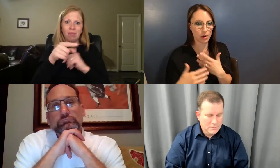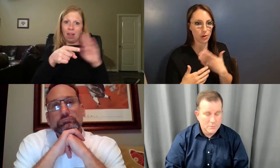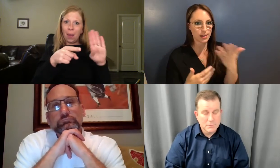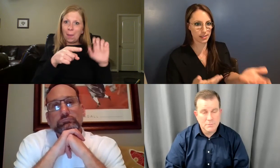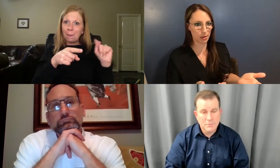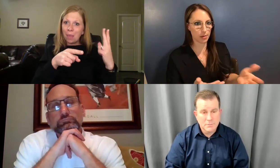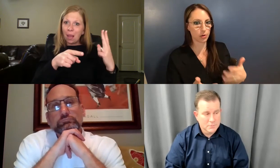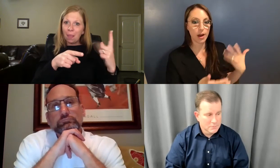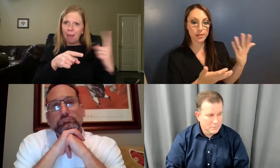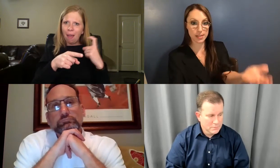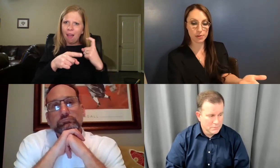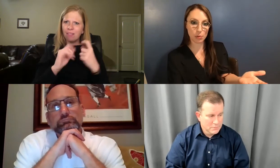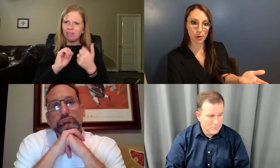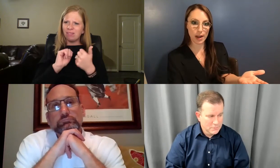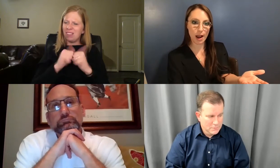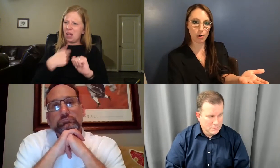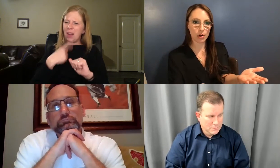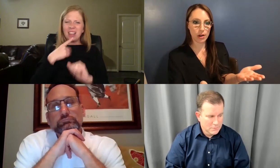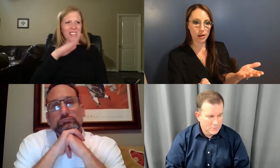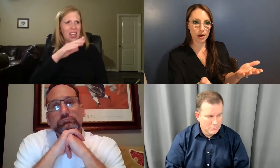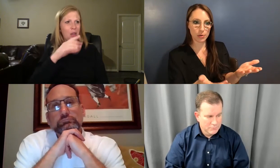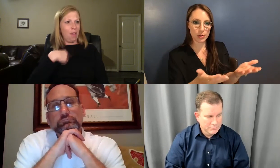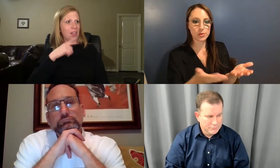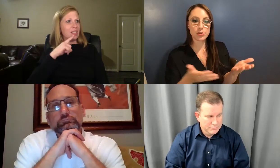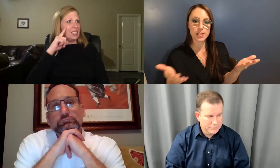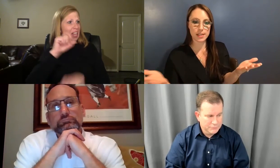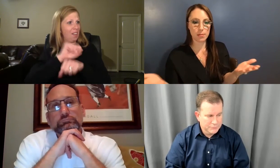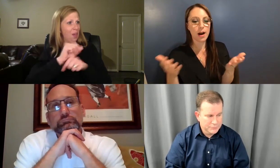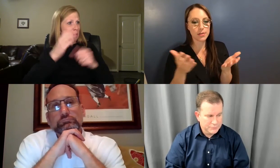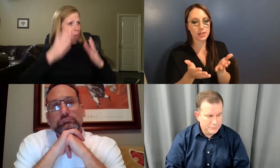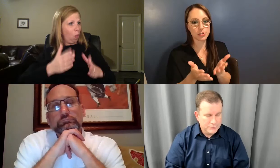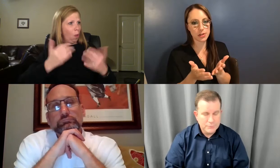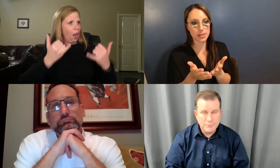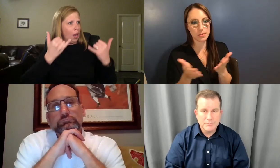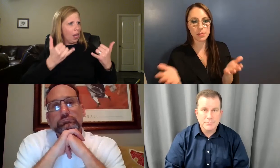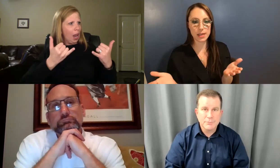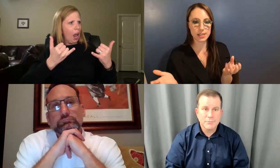how do I tell them you have this deaf employee now, you need to address them. Obviously there's gonna be some things